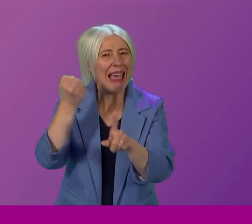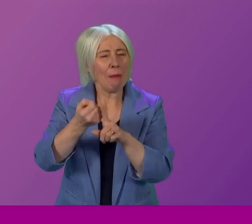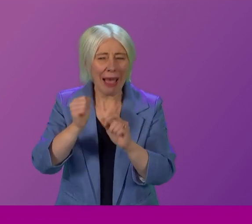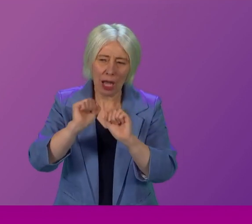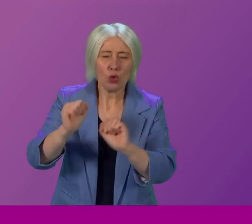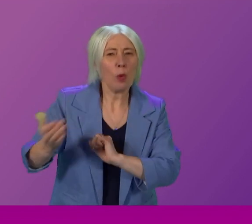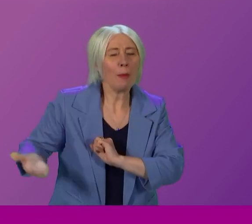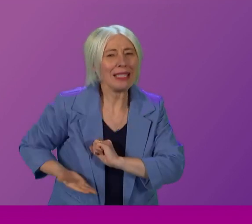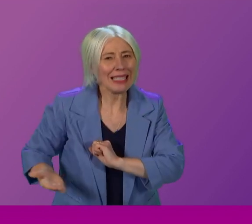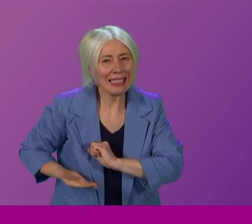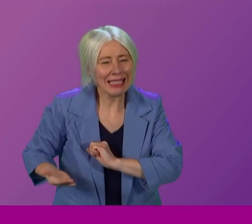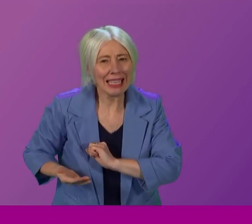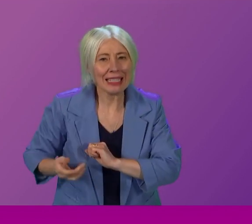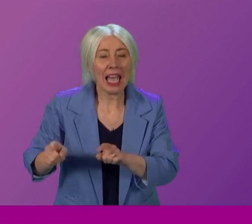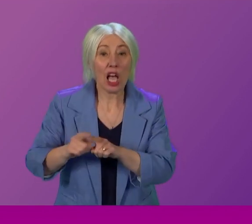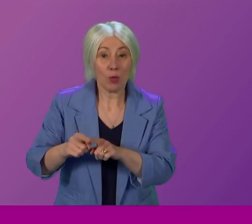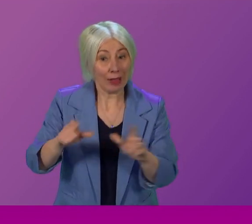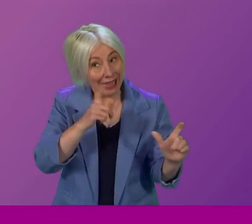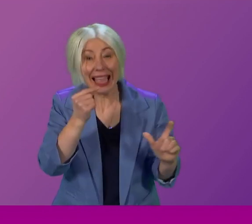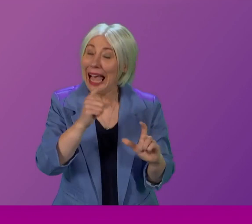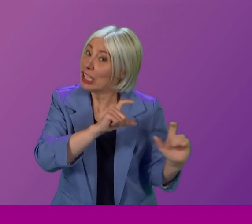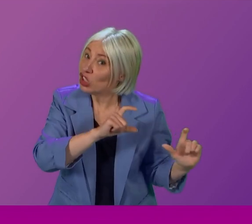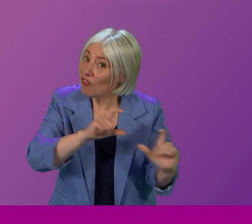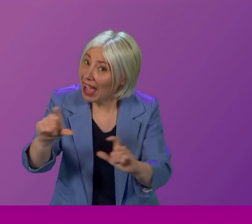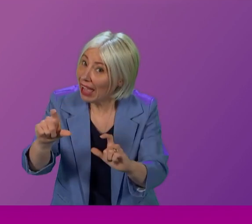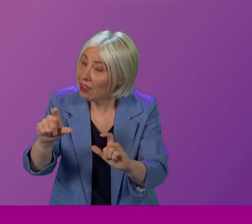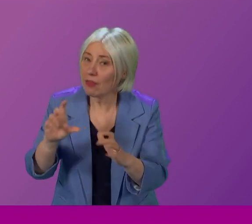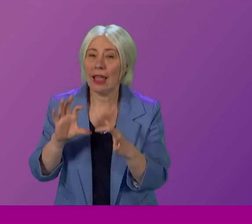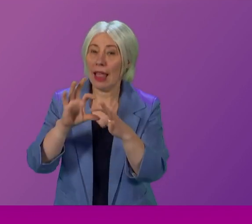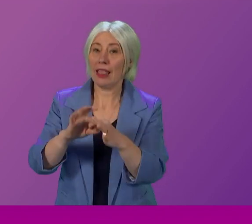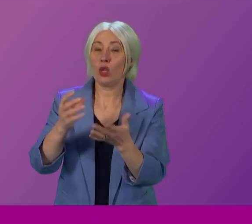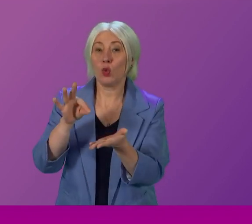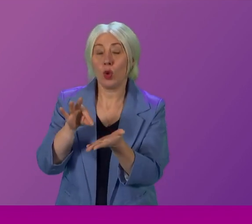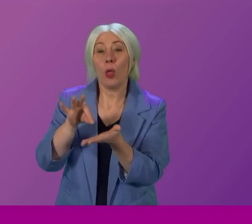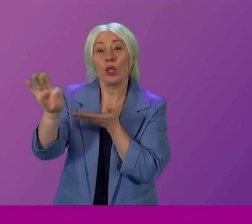businesses, and the survival of them, in relation to the deposit return scheme.